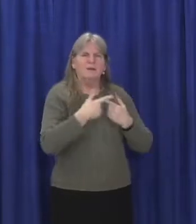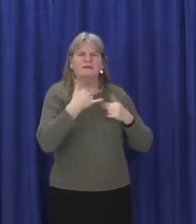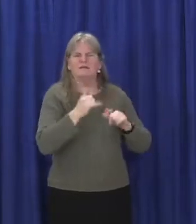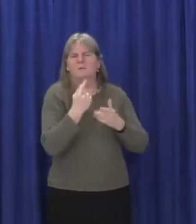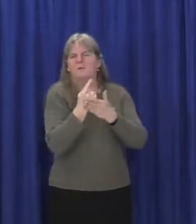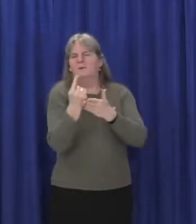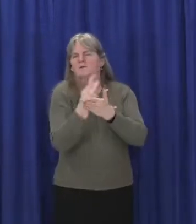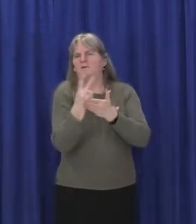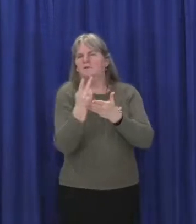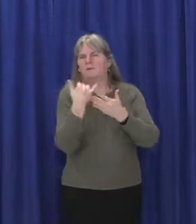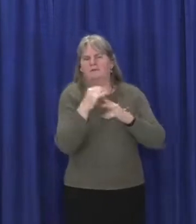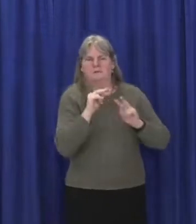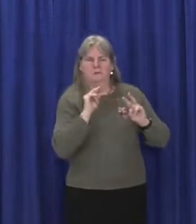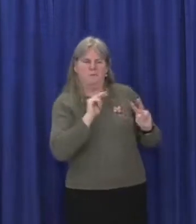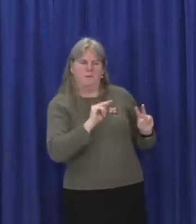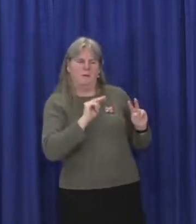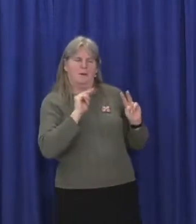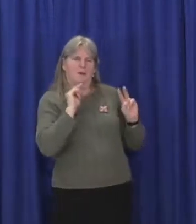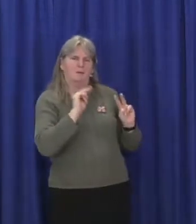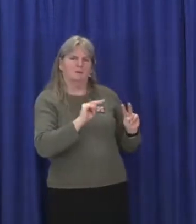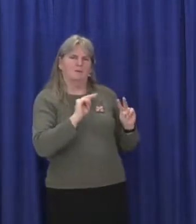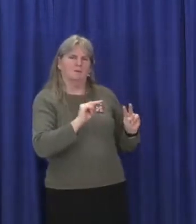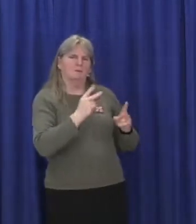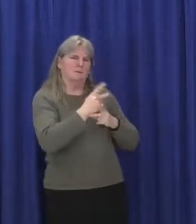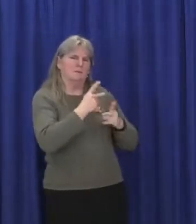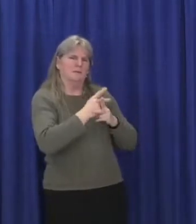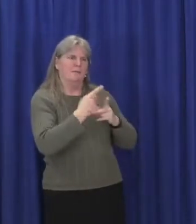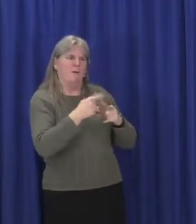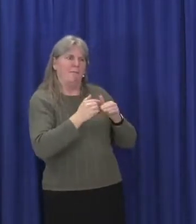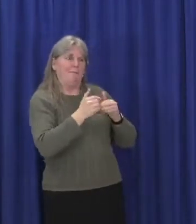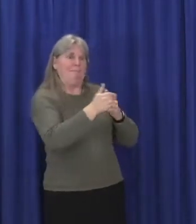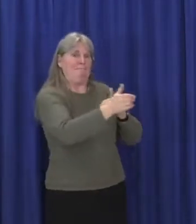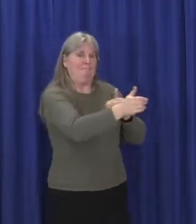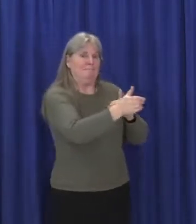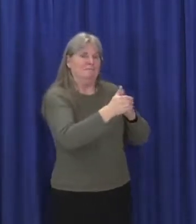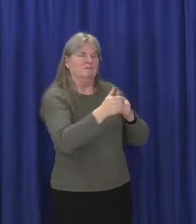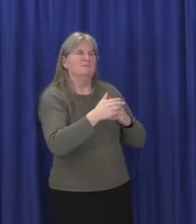of watching this and seeing where it goes. All of these things together